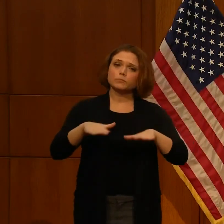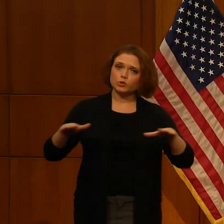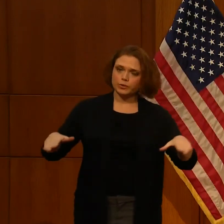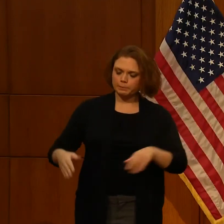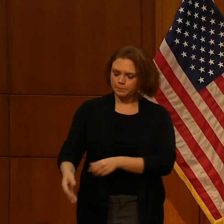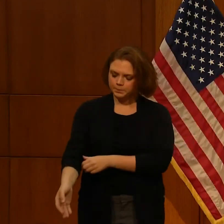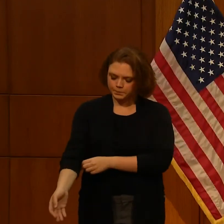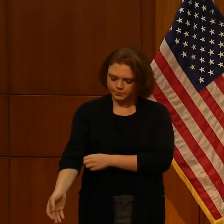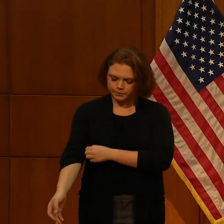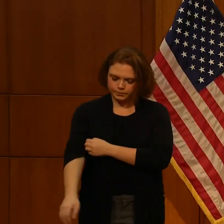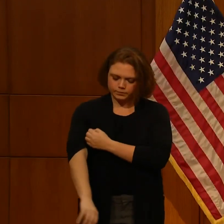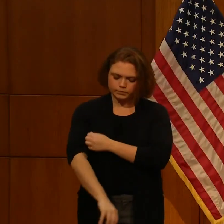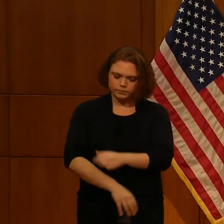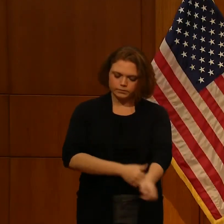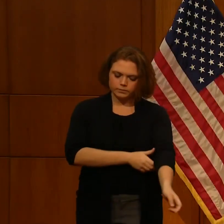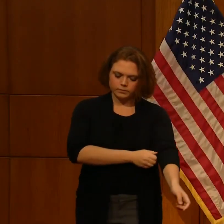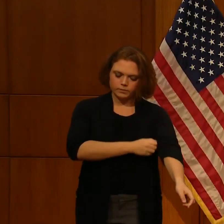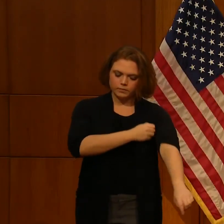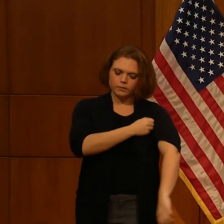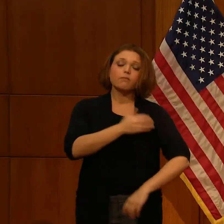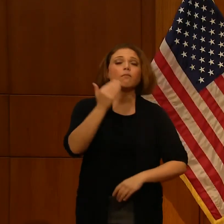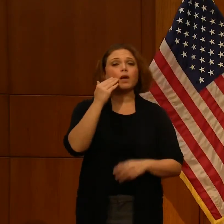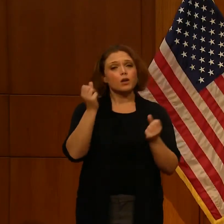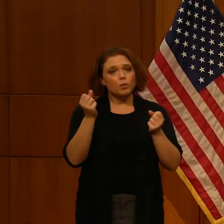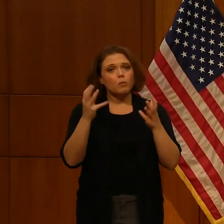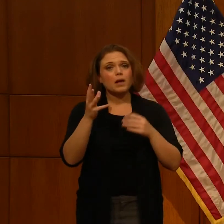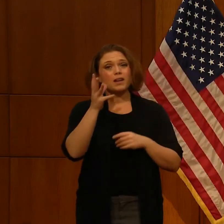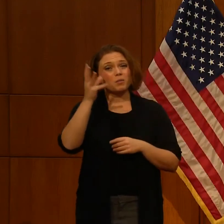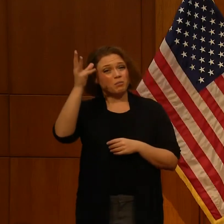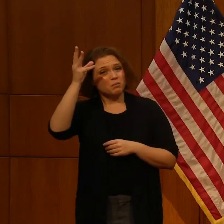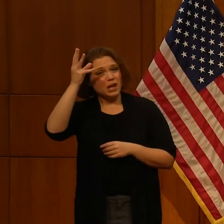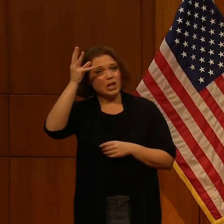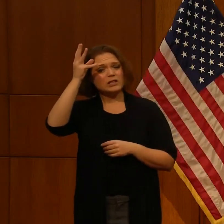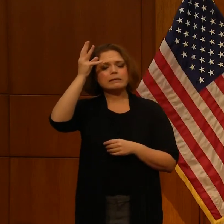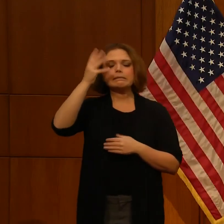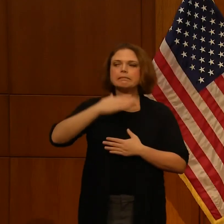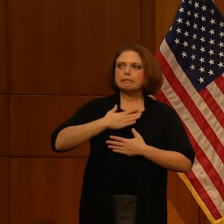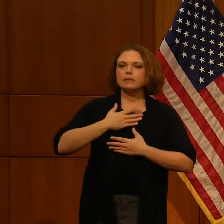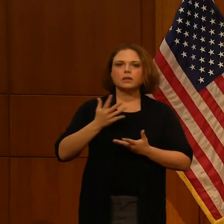TALK JUST A BIT ABOUT CHILDREN. I KNOW MANY PARENTS OF YOUNG